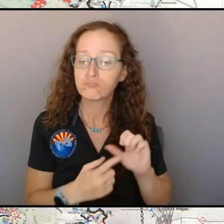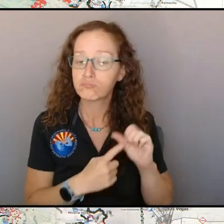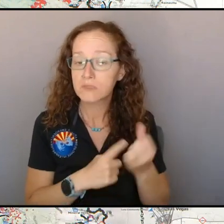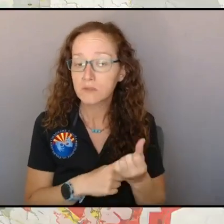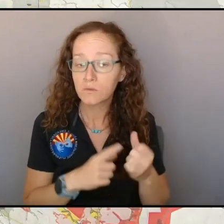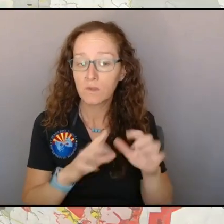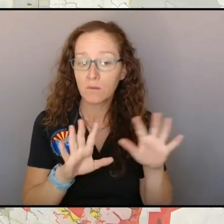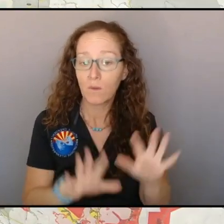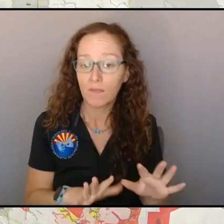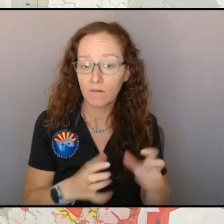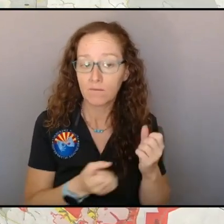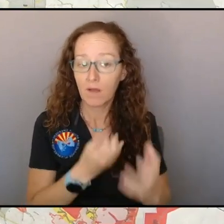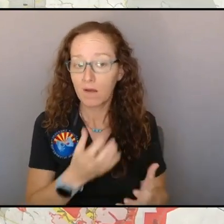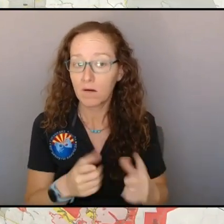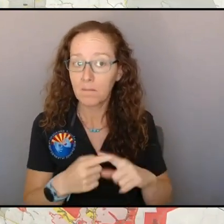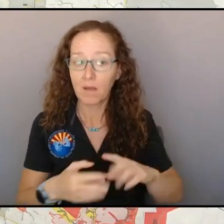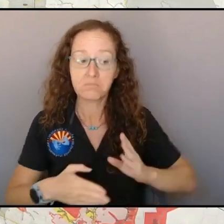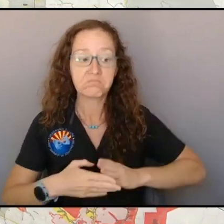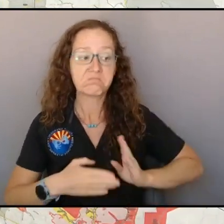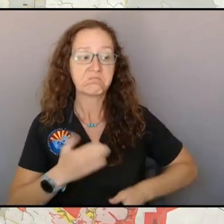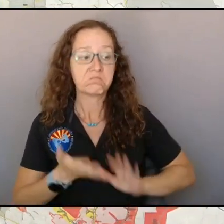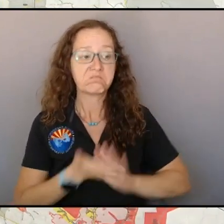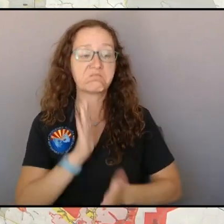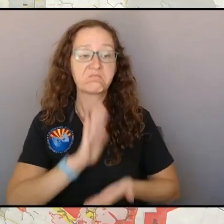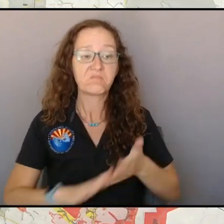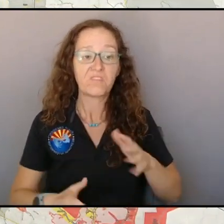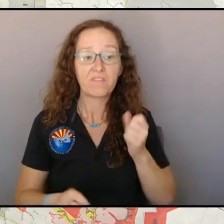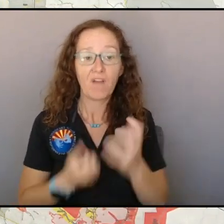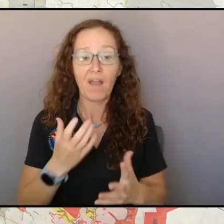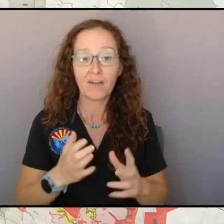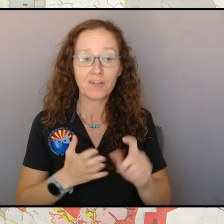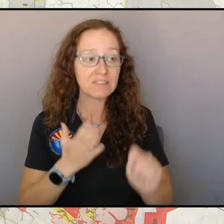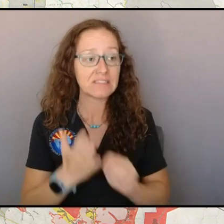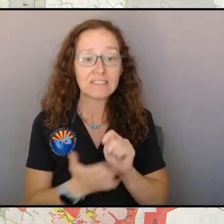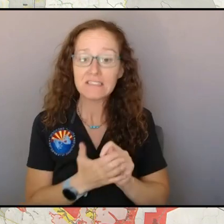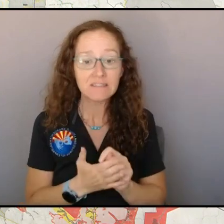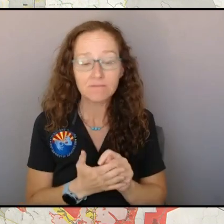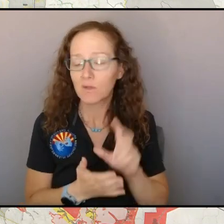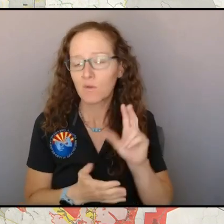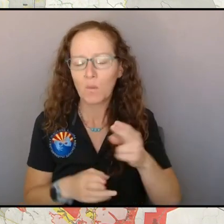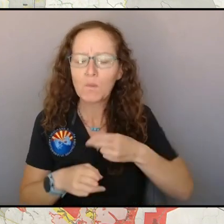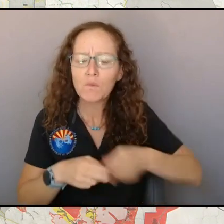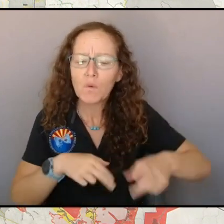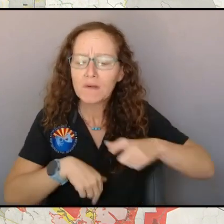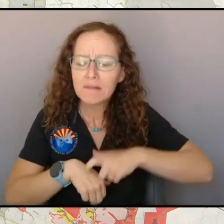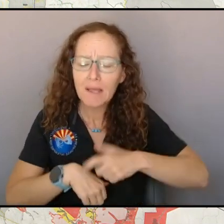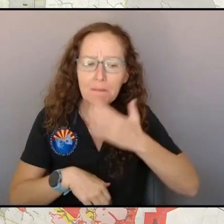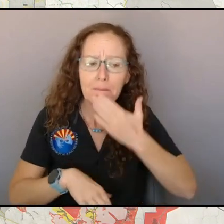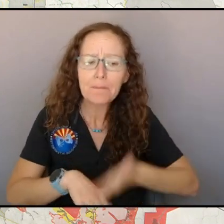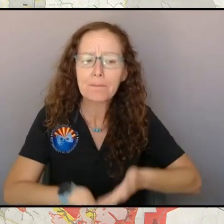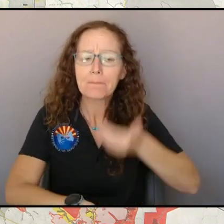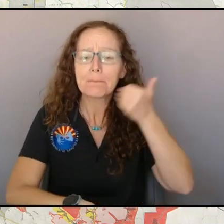with this short little period of better conditions. We're more humid, we have chances for isolated scattered rain, but we